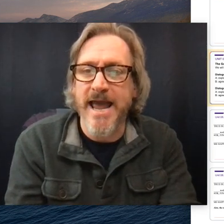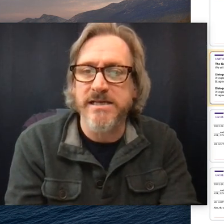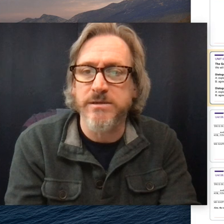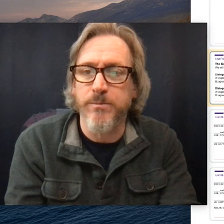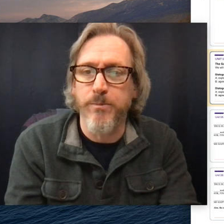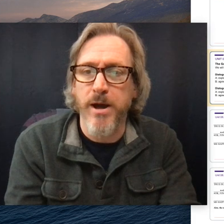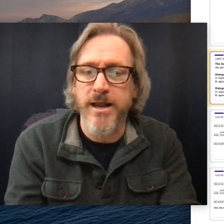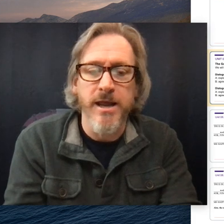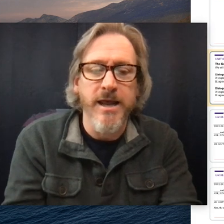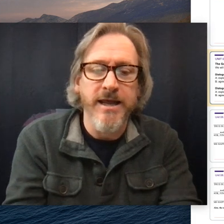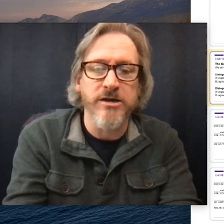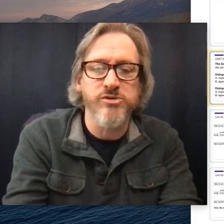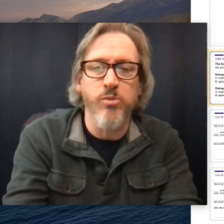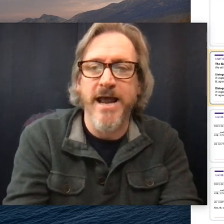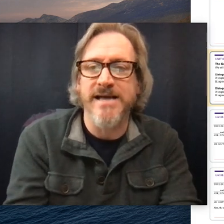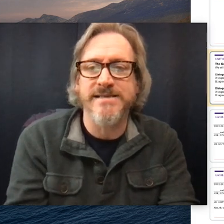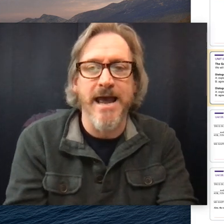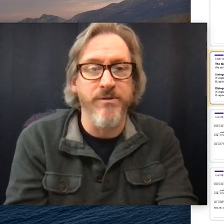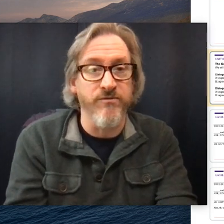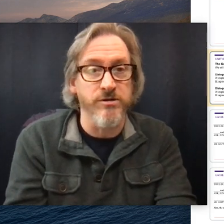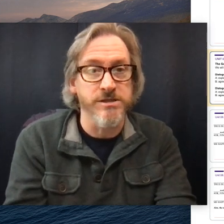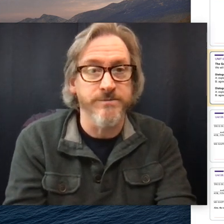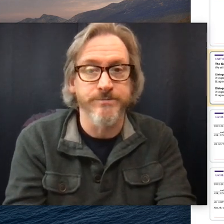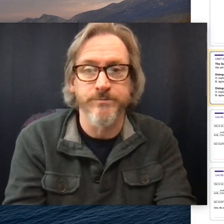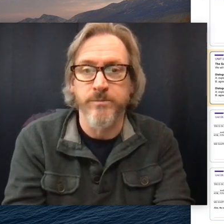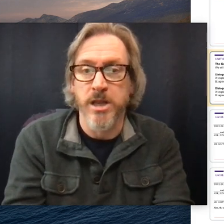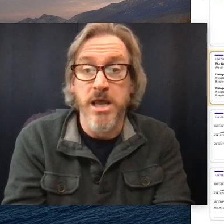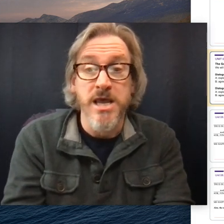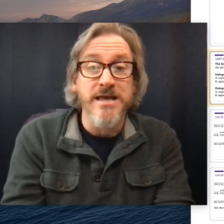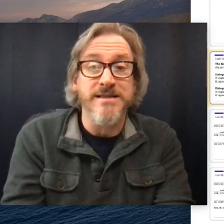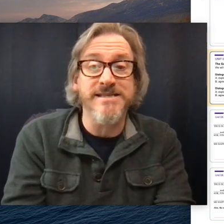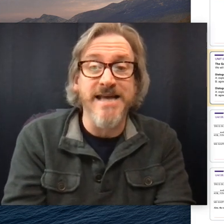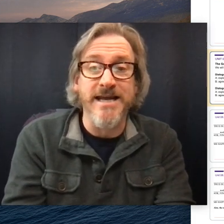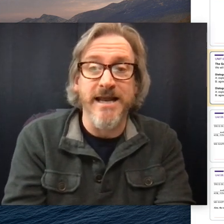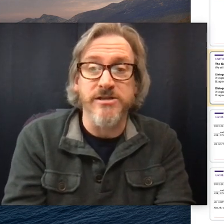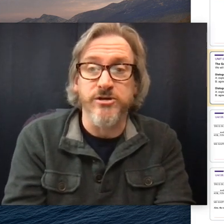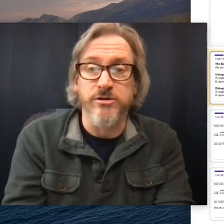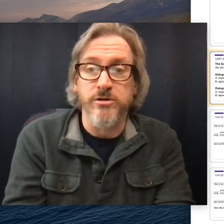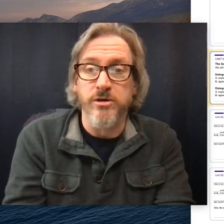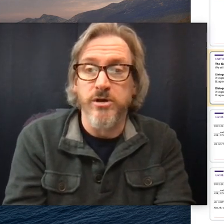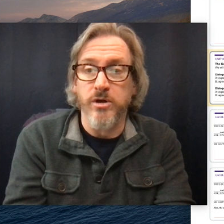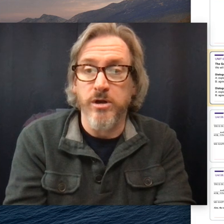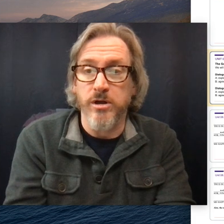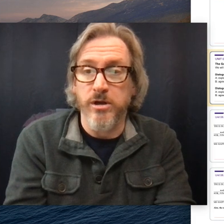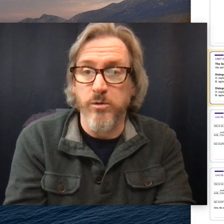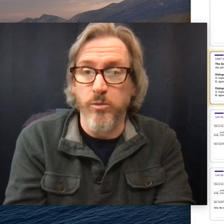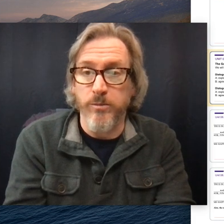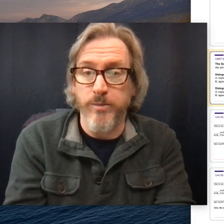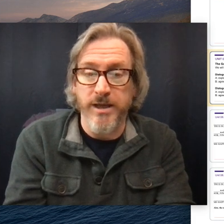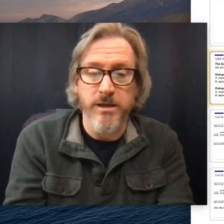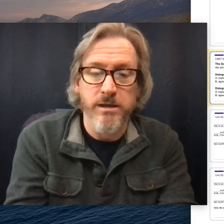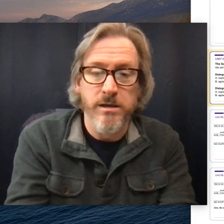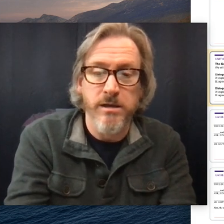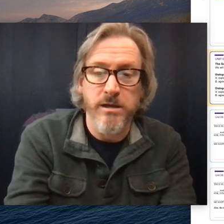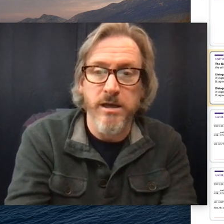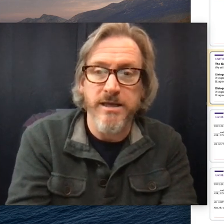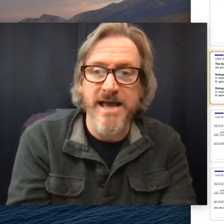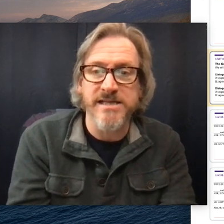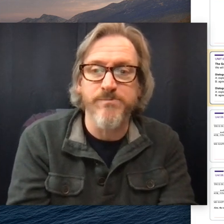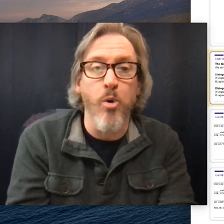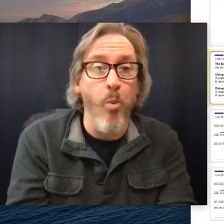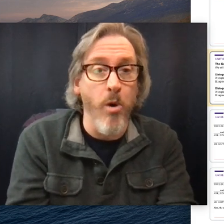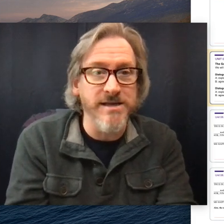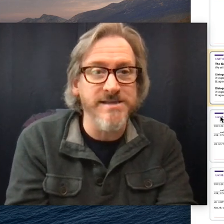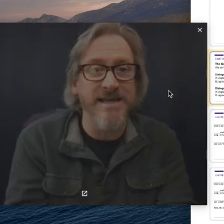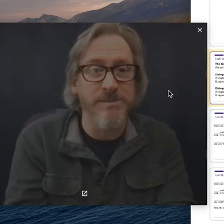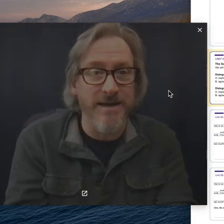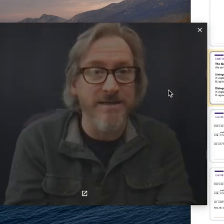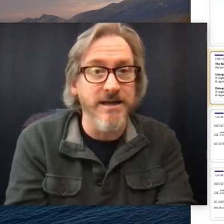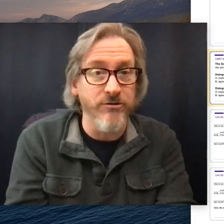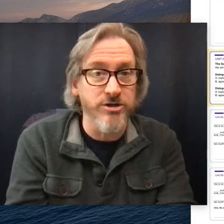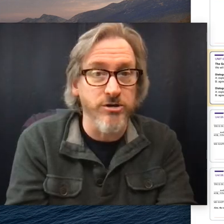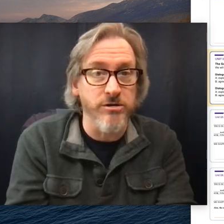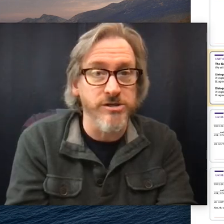yes but here's what has to happen first the second answer will be yes but what is expected in return